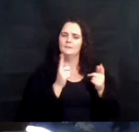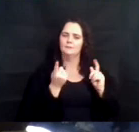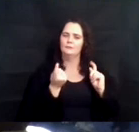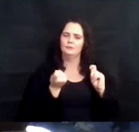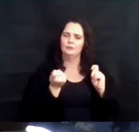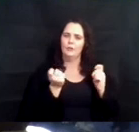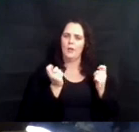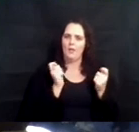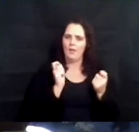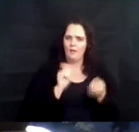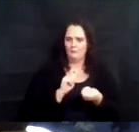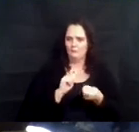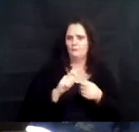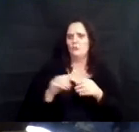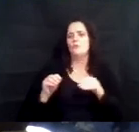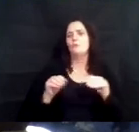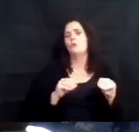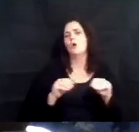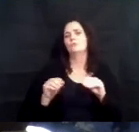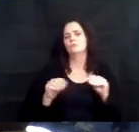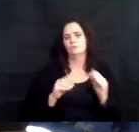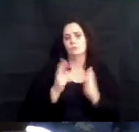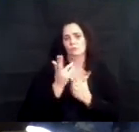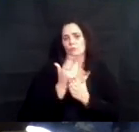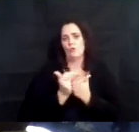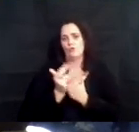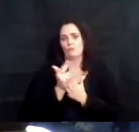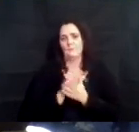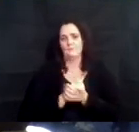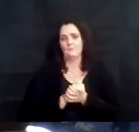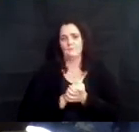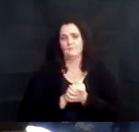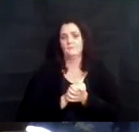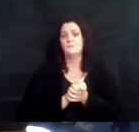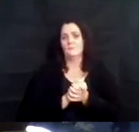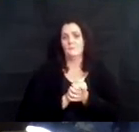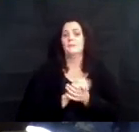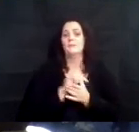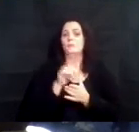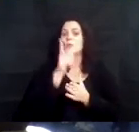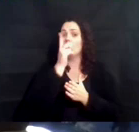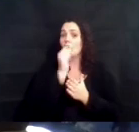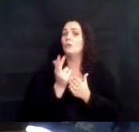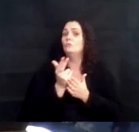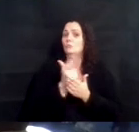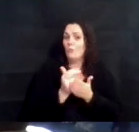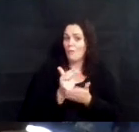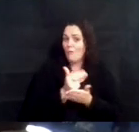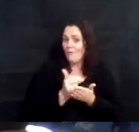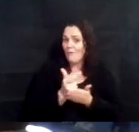about motion drawing, the way that you can do drawings but still integrate movement and animation into those works.